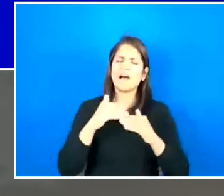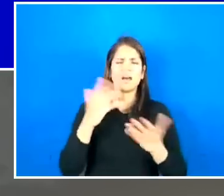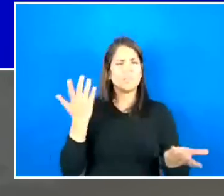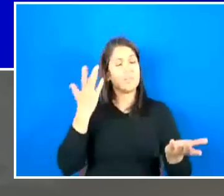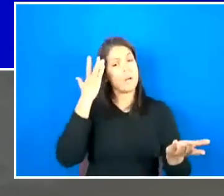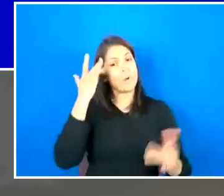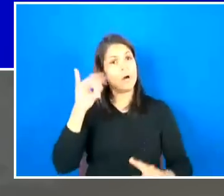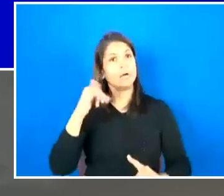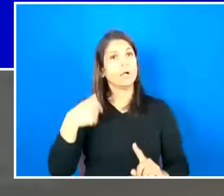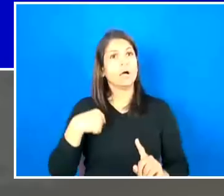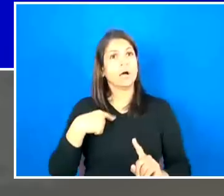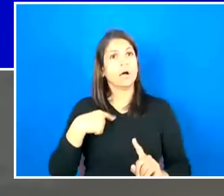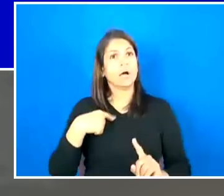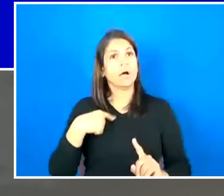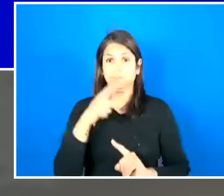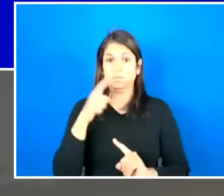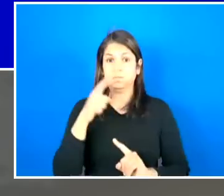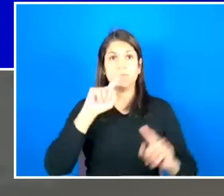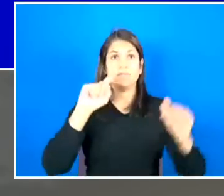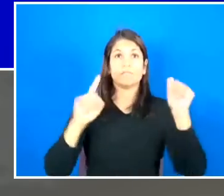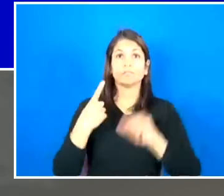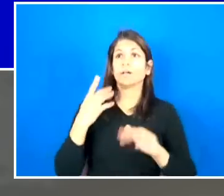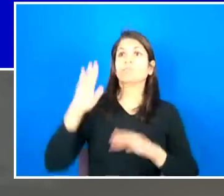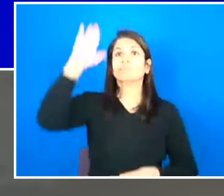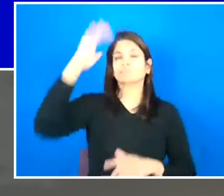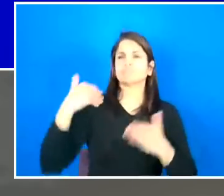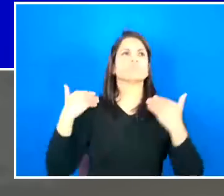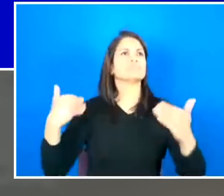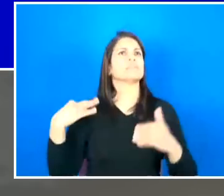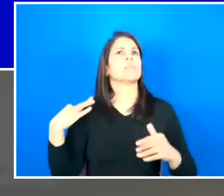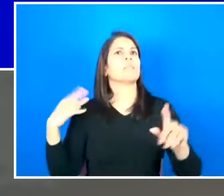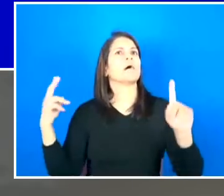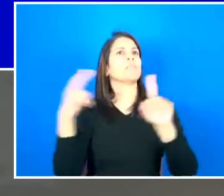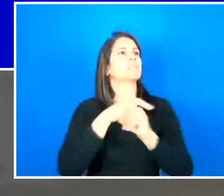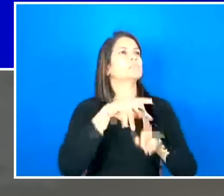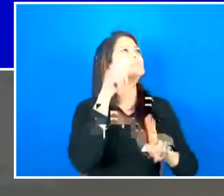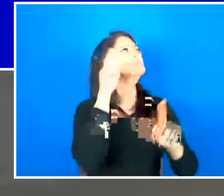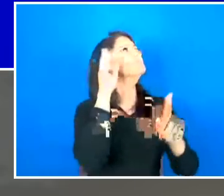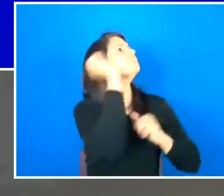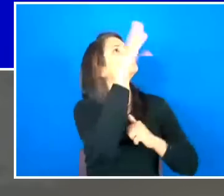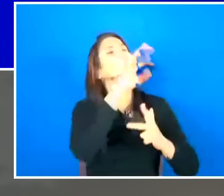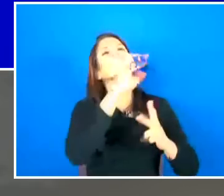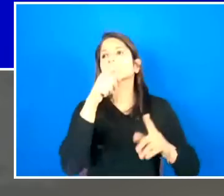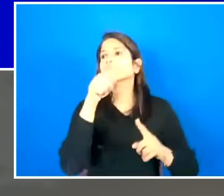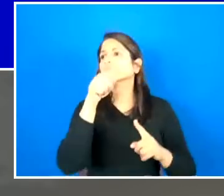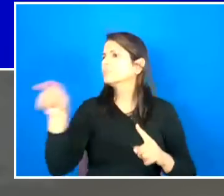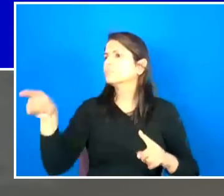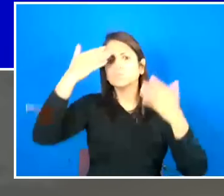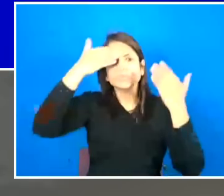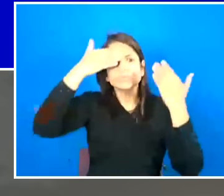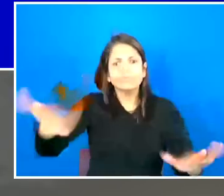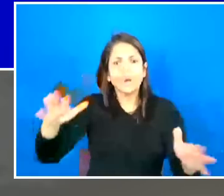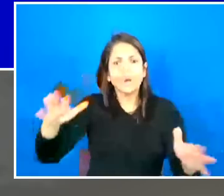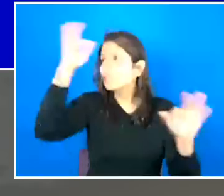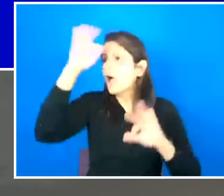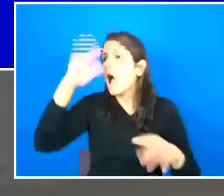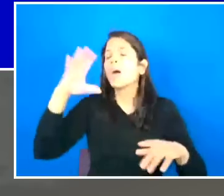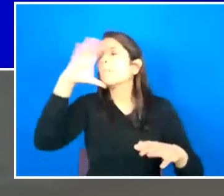SEK, IT'S A FIRST COME FIRST SERVE BASIS A SNDOME BUSINESSES ARE MUCH BETTER POSITIONED TO TAKE ADVANTAGE F IT THAN OTHERS